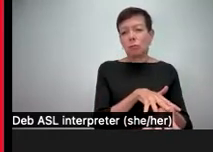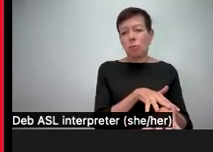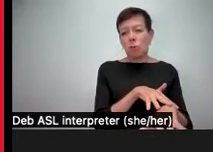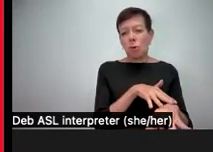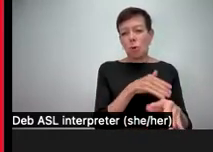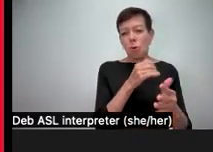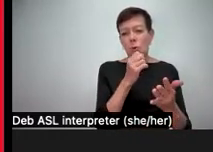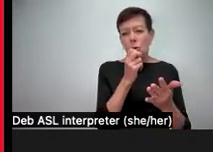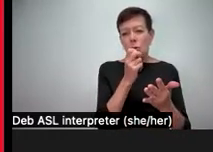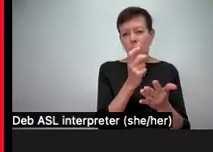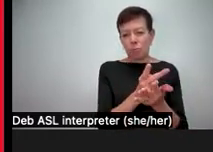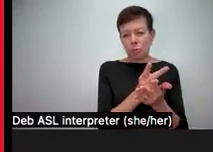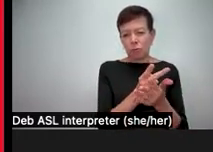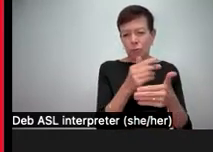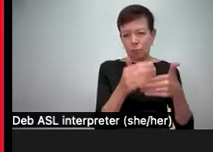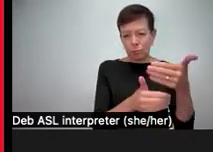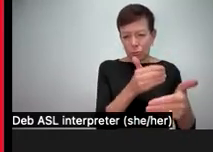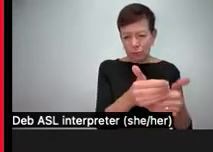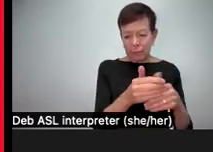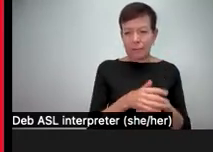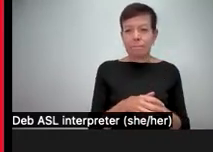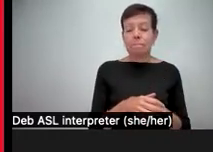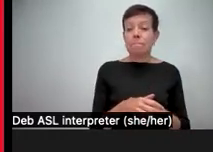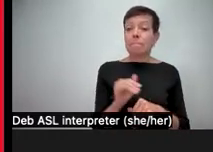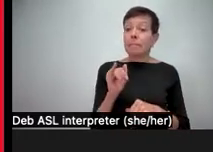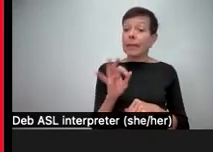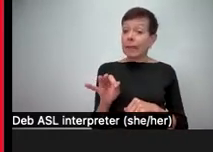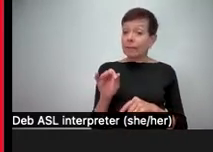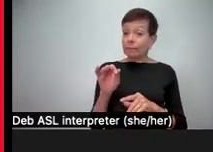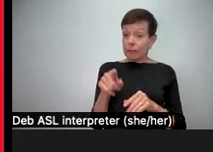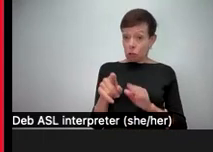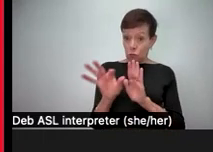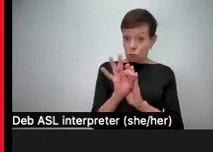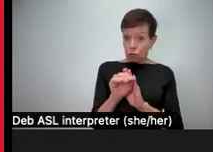If the work is going to be on City land, we do need applicants. If they're not